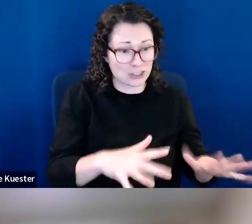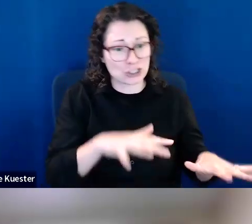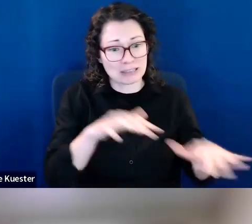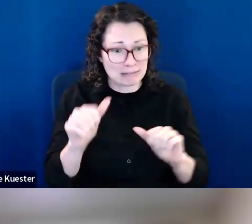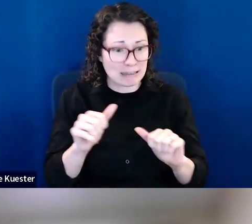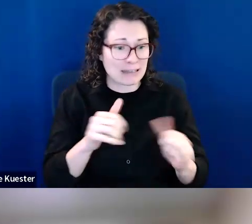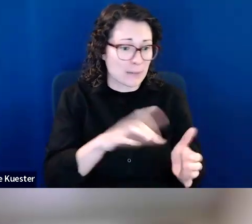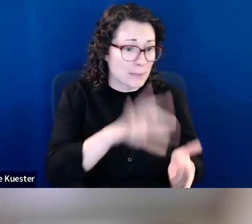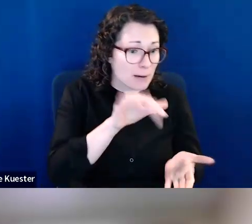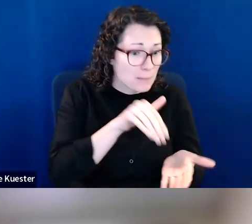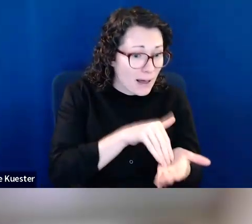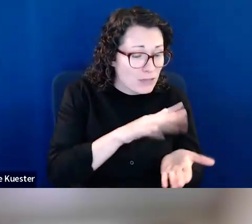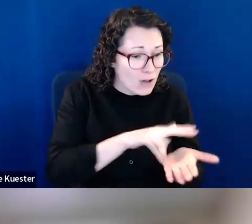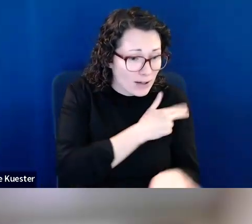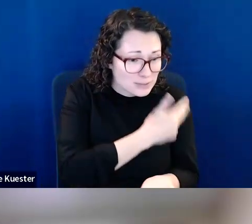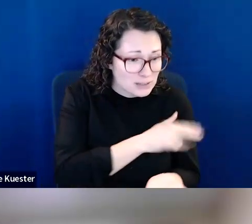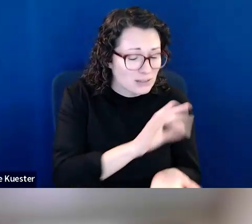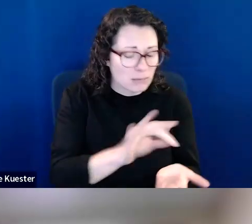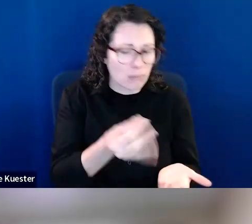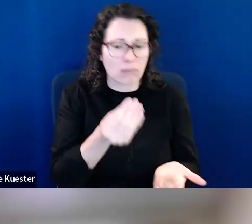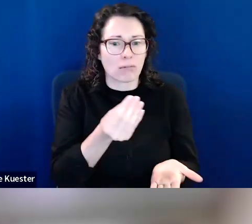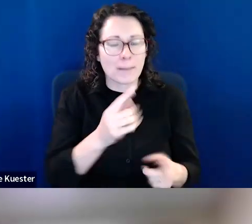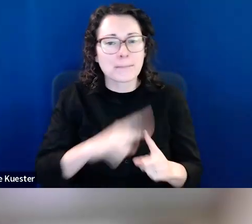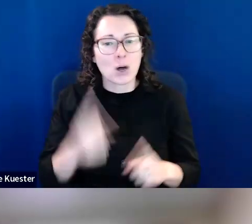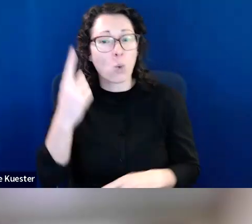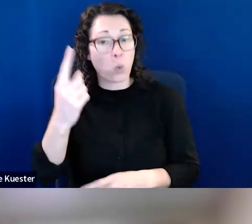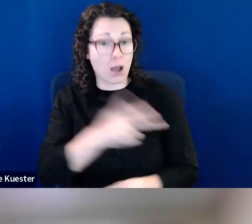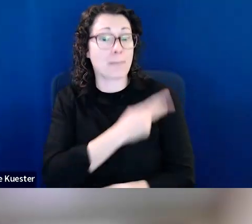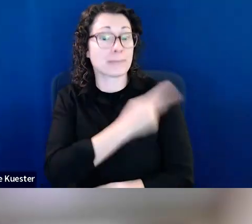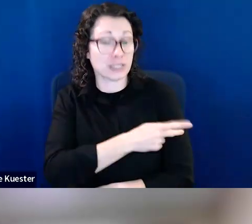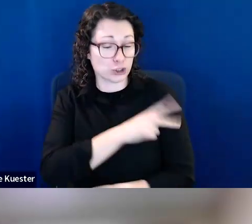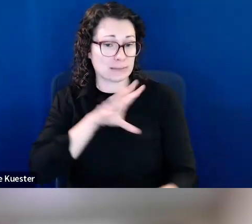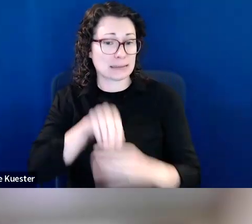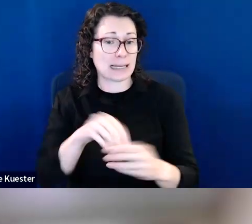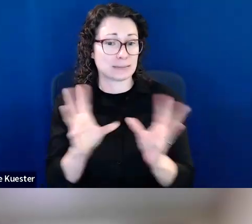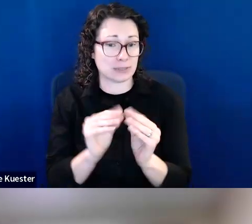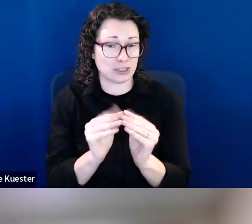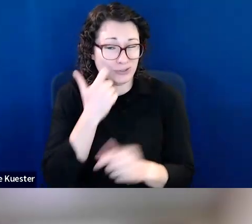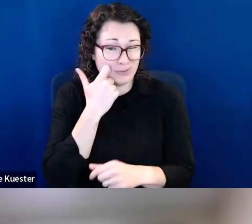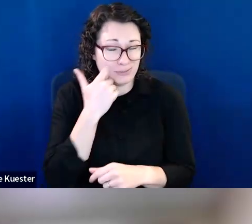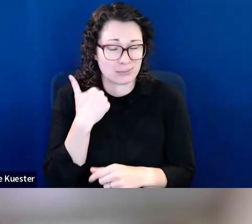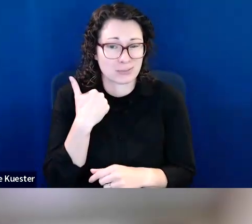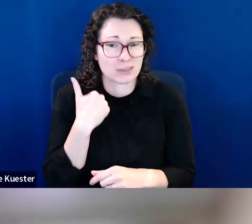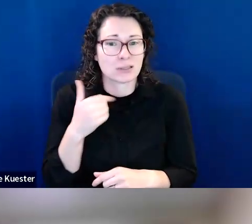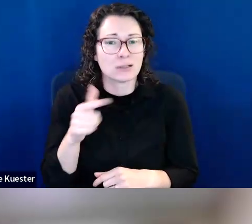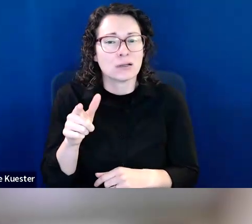uh at one of the um patient engage engagement sessions. Um, I was made aware of that, you know,